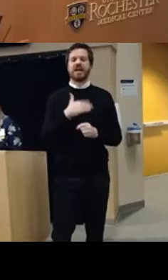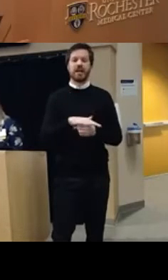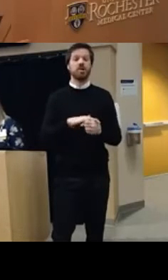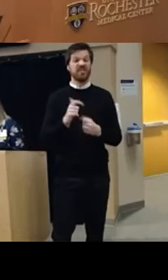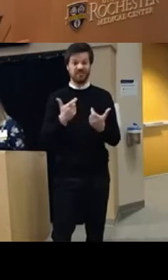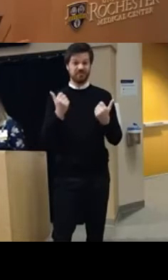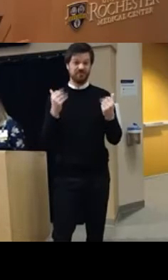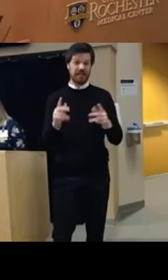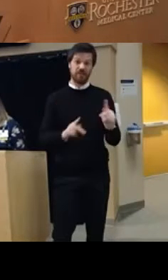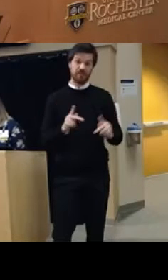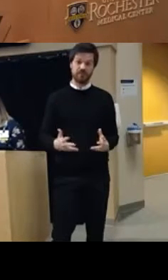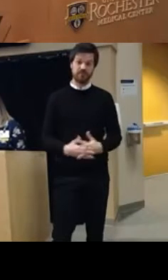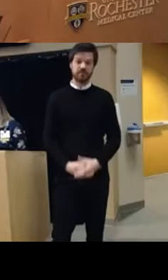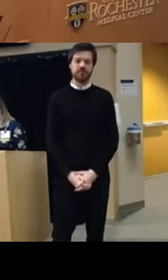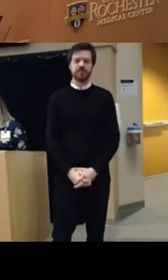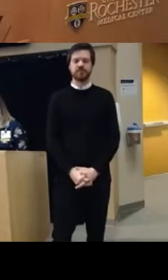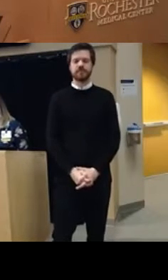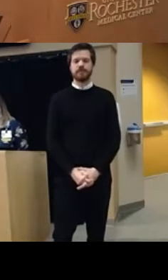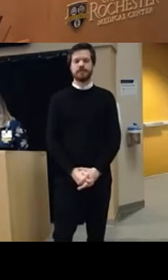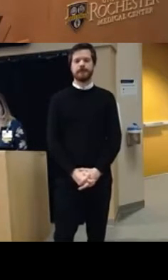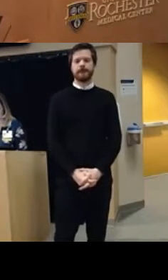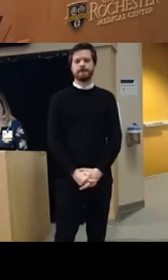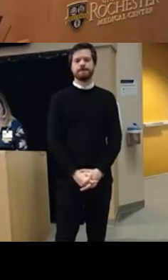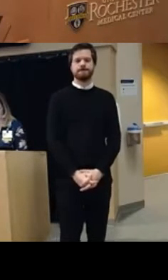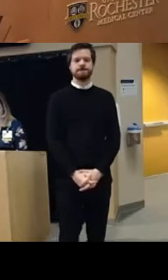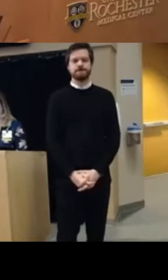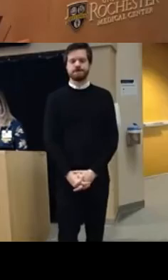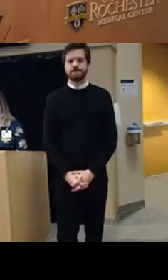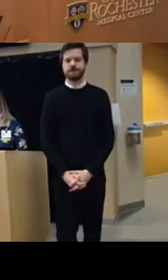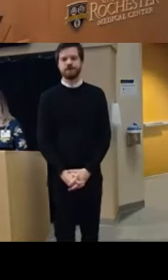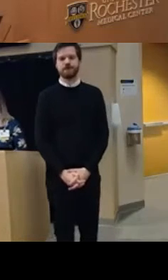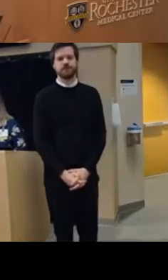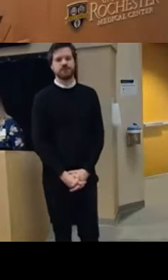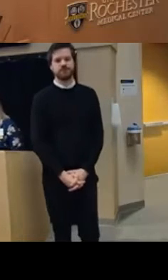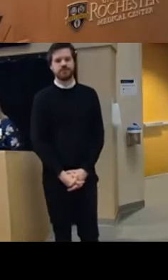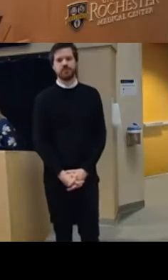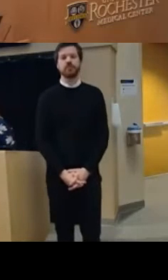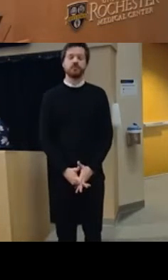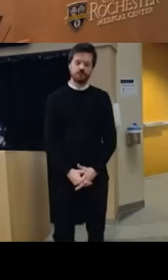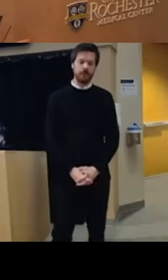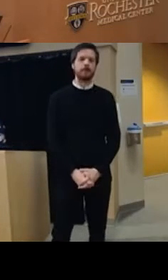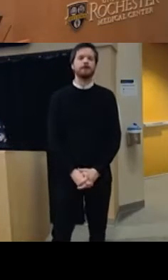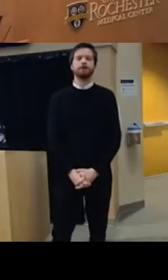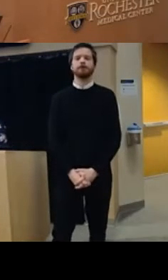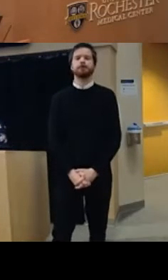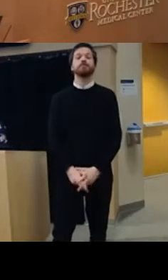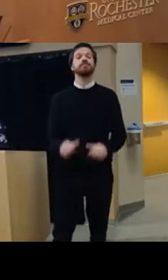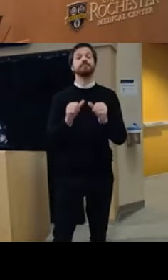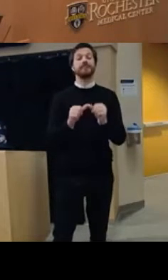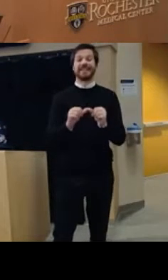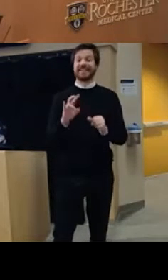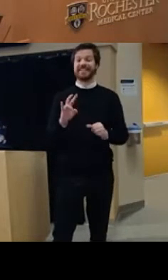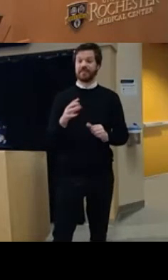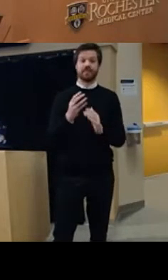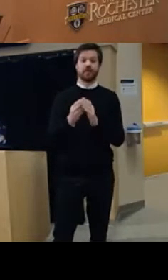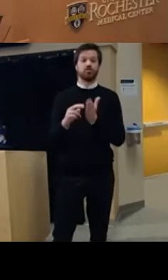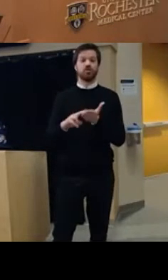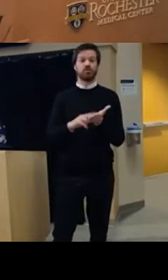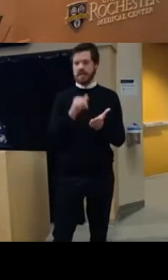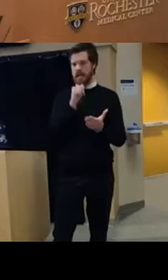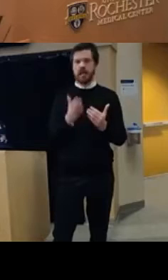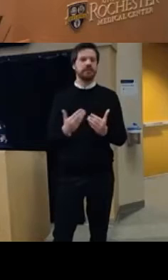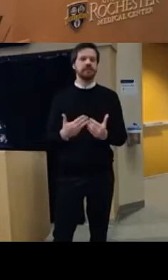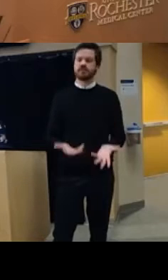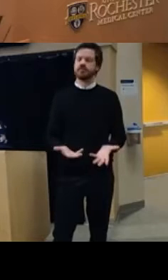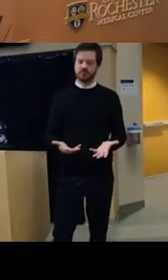people all right so maintaining 75 external contracts is not an easy feat um I don't know